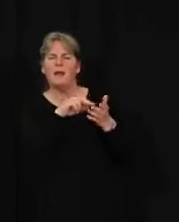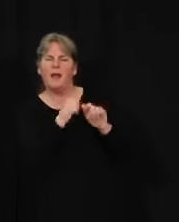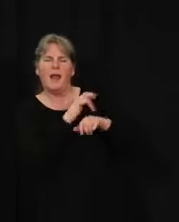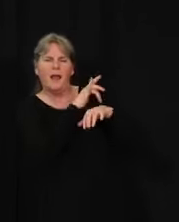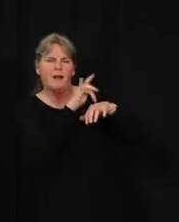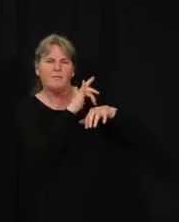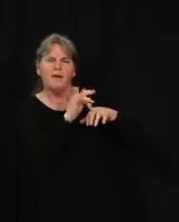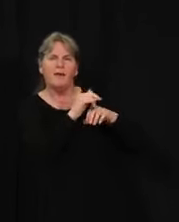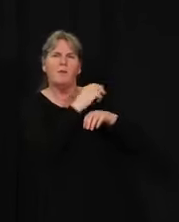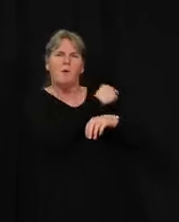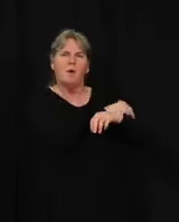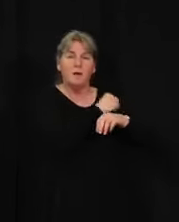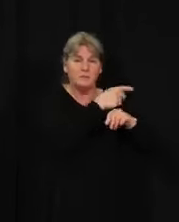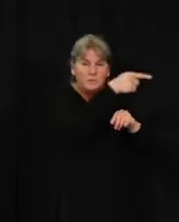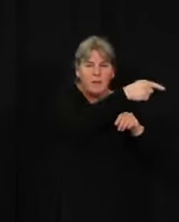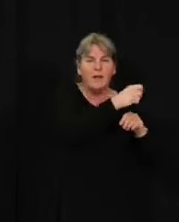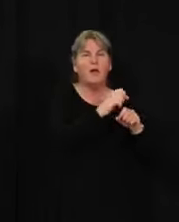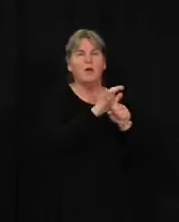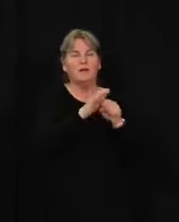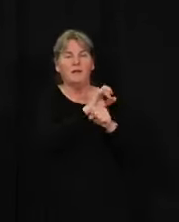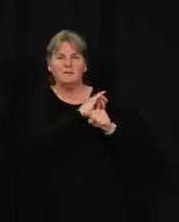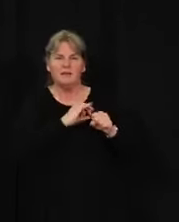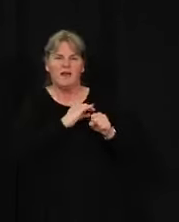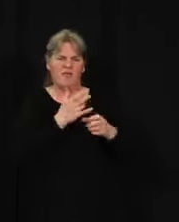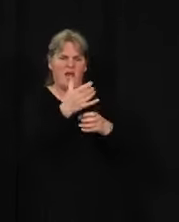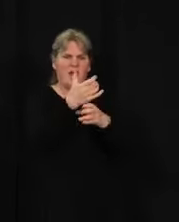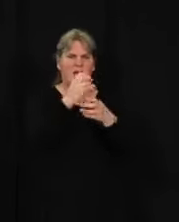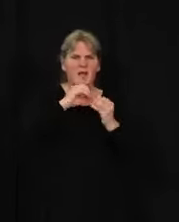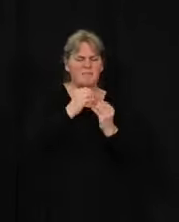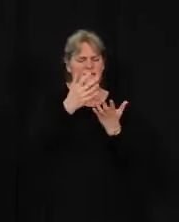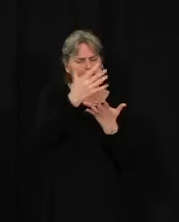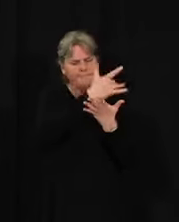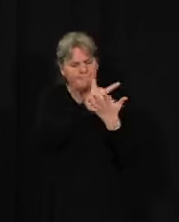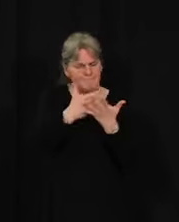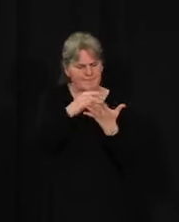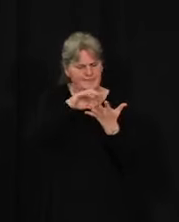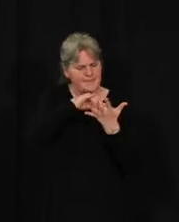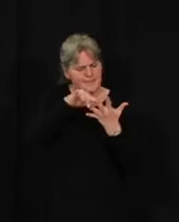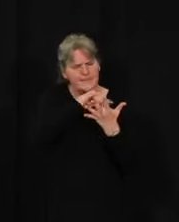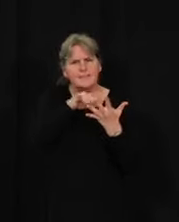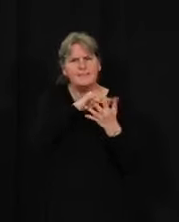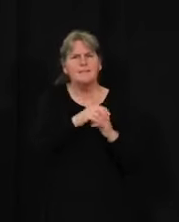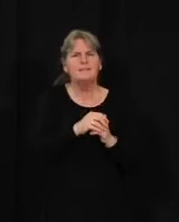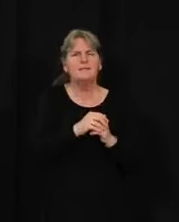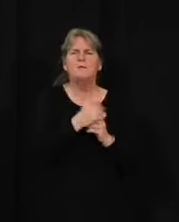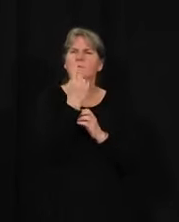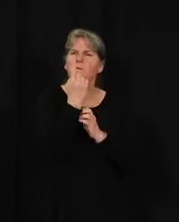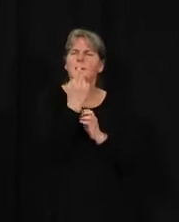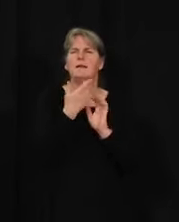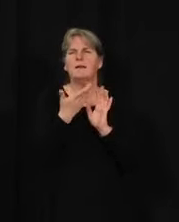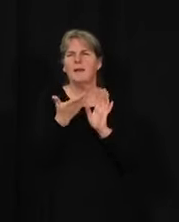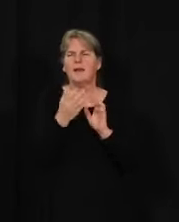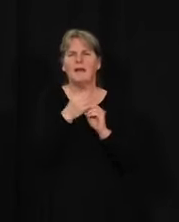and healthcare worker capacity. Some of the early projects that we have included a model where